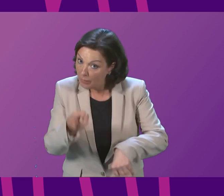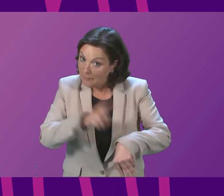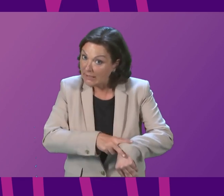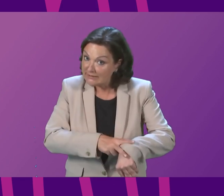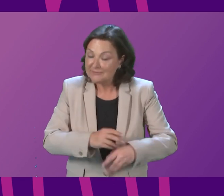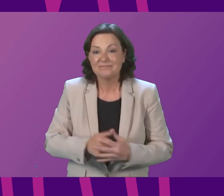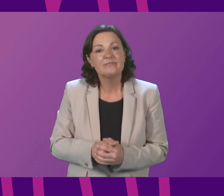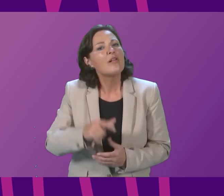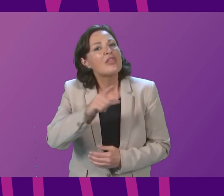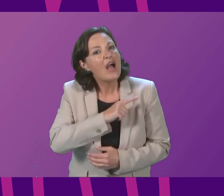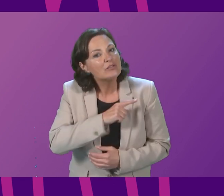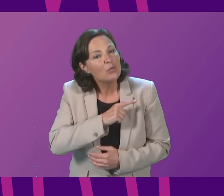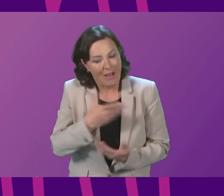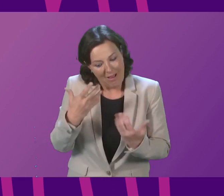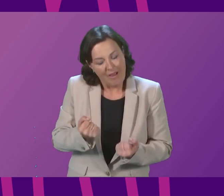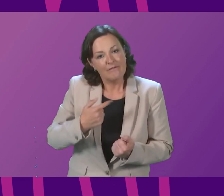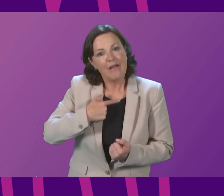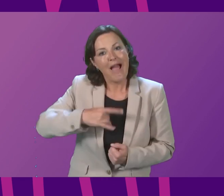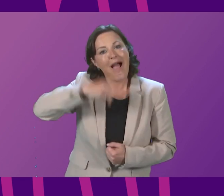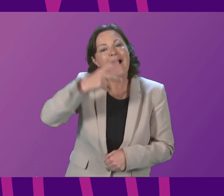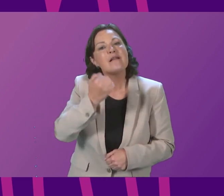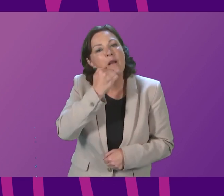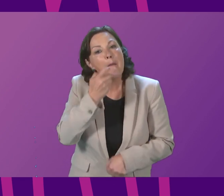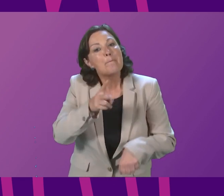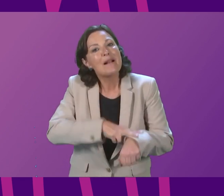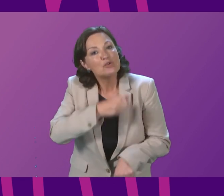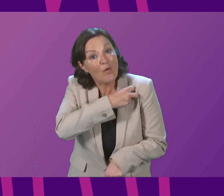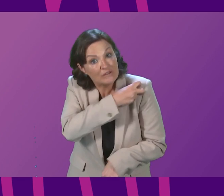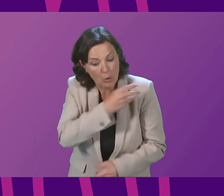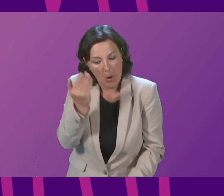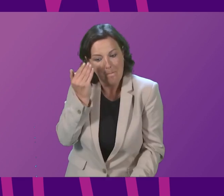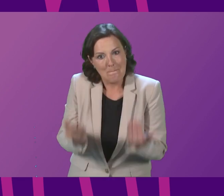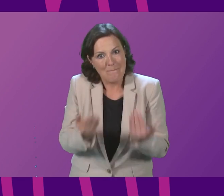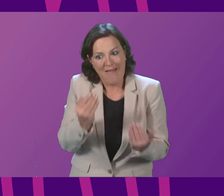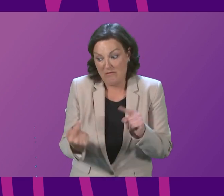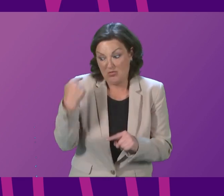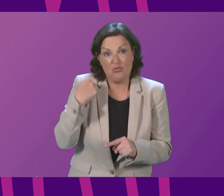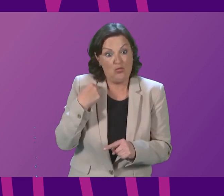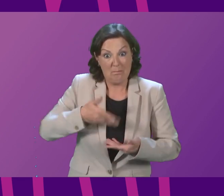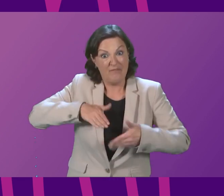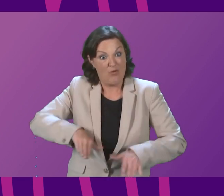That is why we have a higher number of police officers than we had when the Scottish National Party took office.